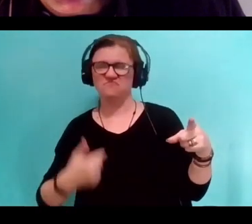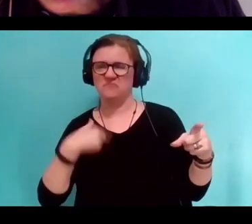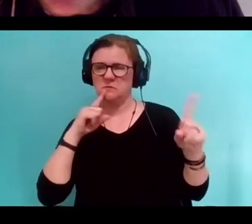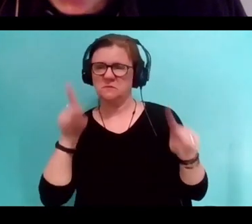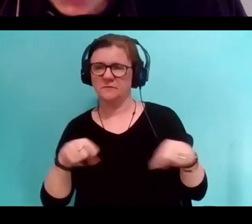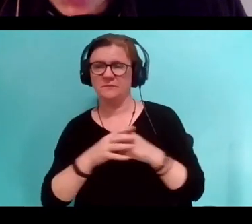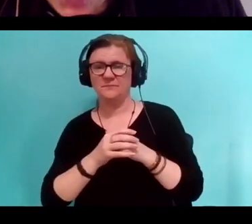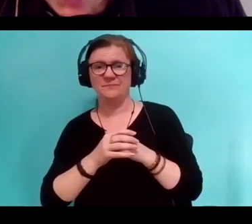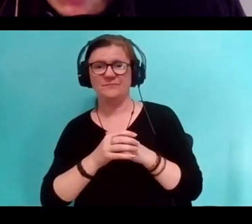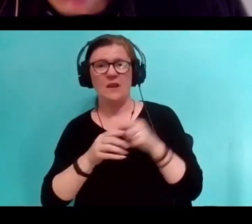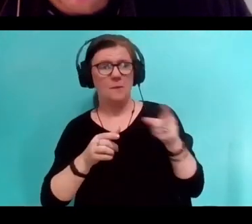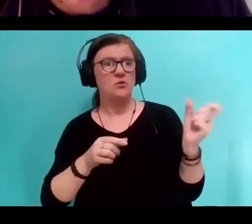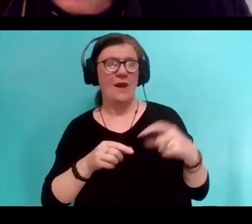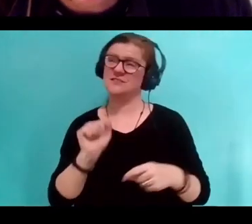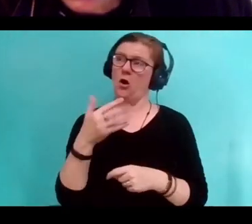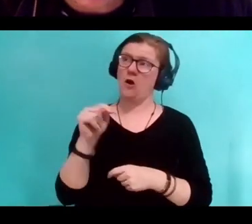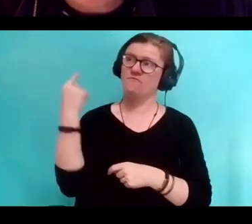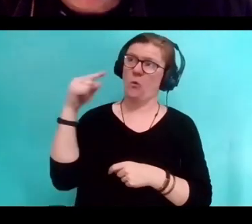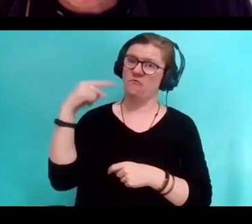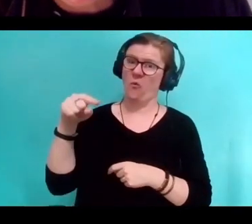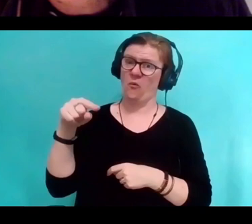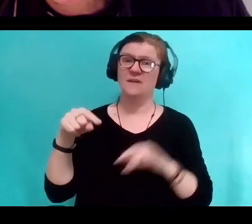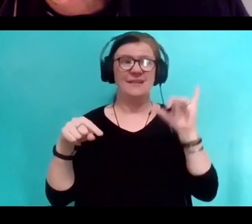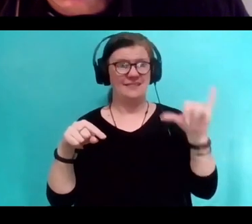You asked him what is art for? It doesn't get any more profound than this.